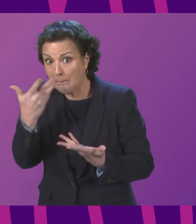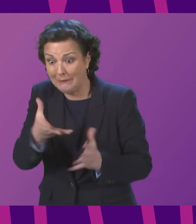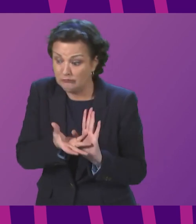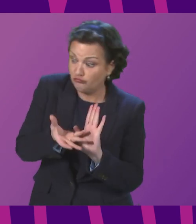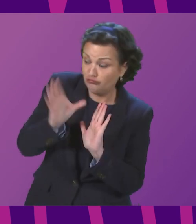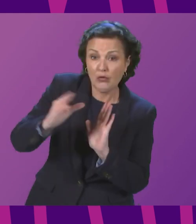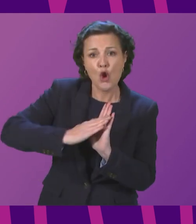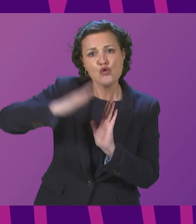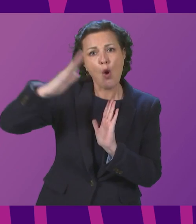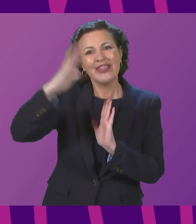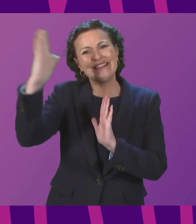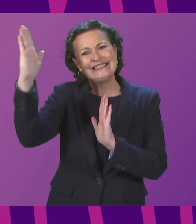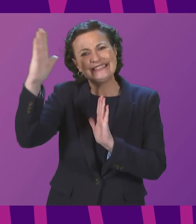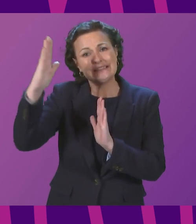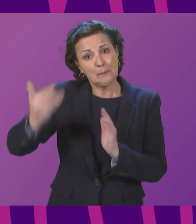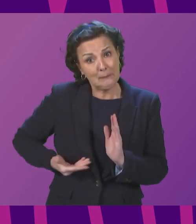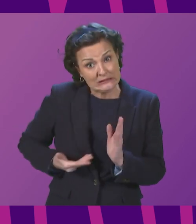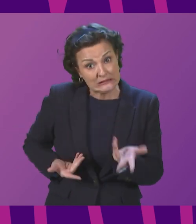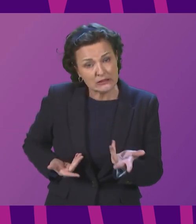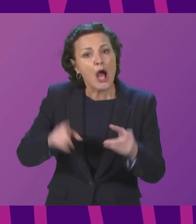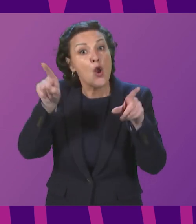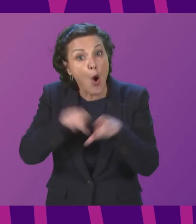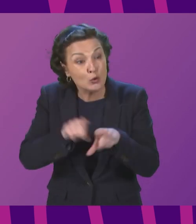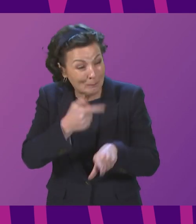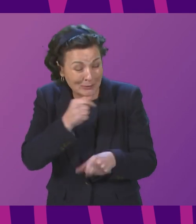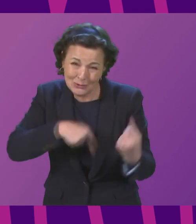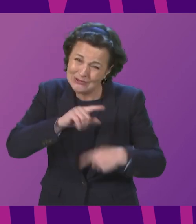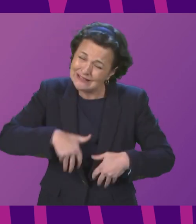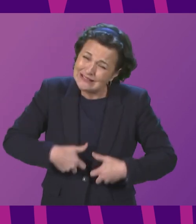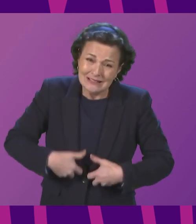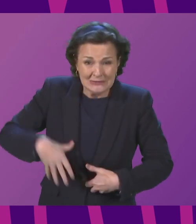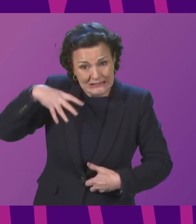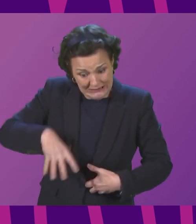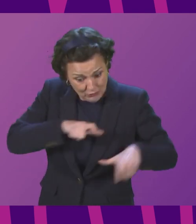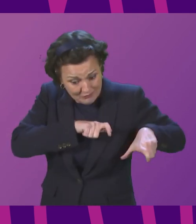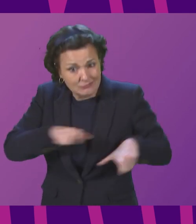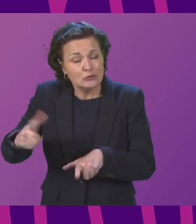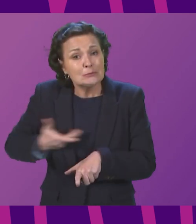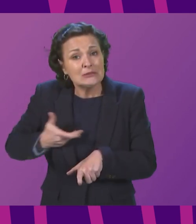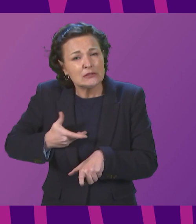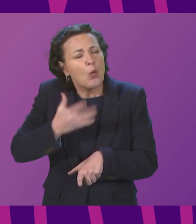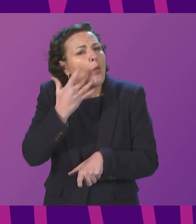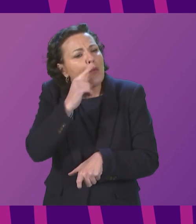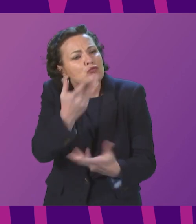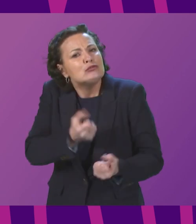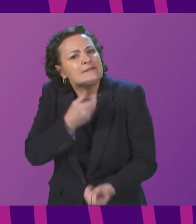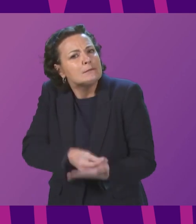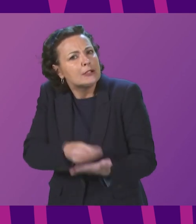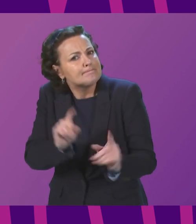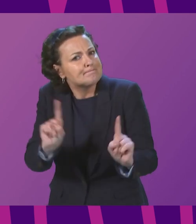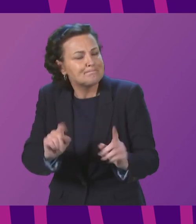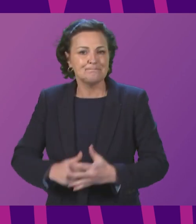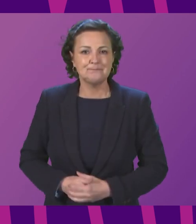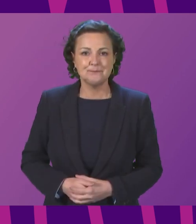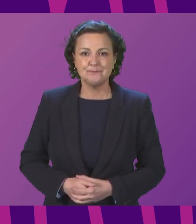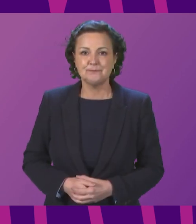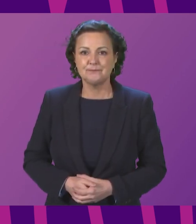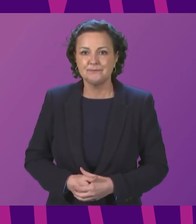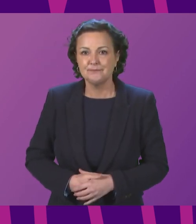When will the money get to businesses that really need it in order to survive?